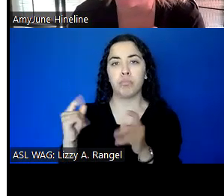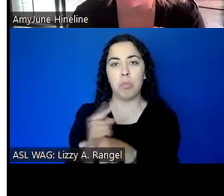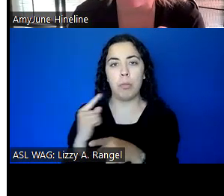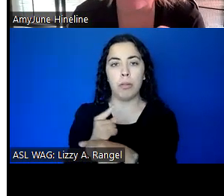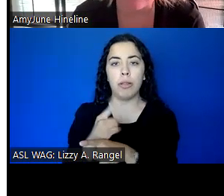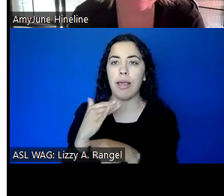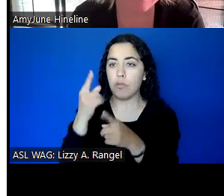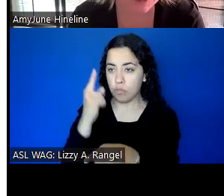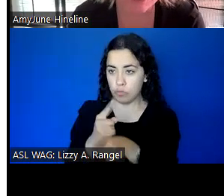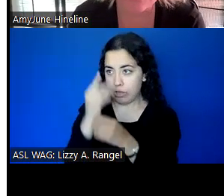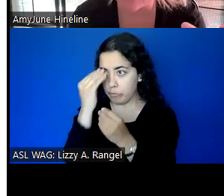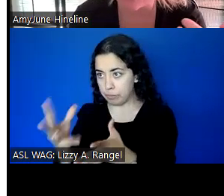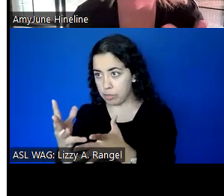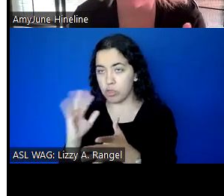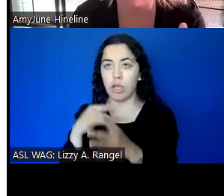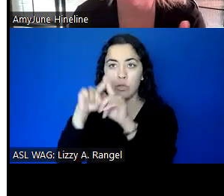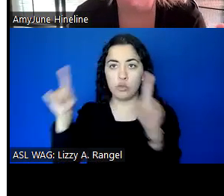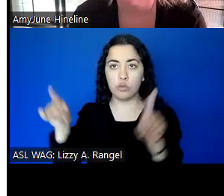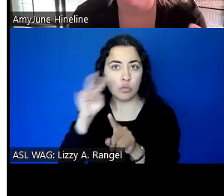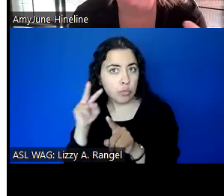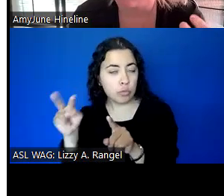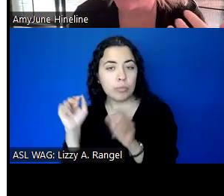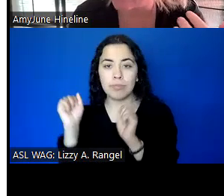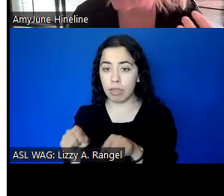they get out? That's called a keyboard trap, where they are not able to get out of whatever